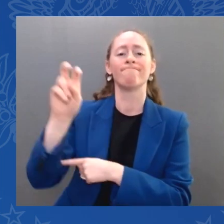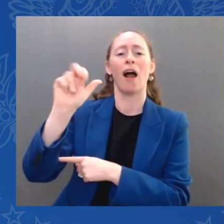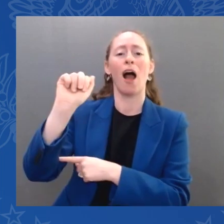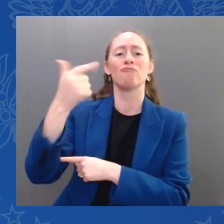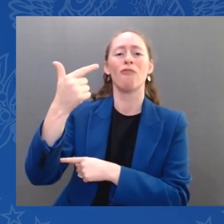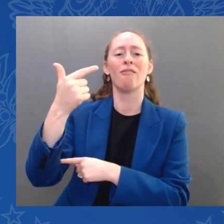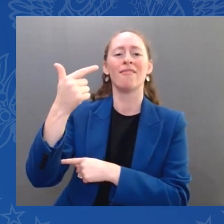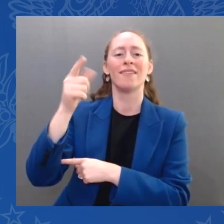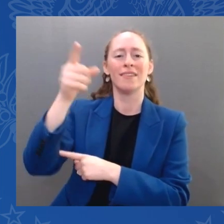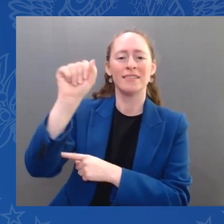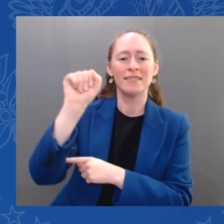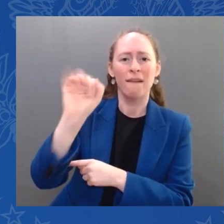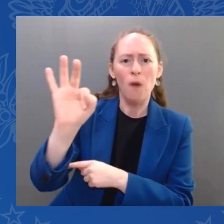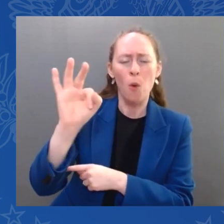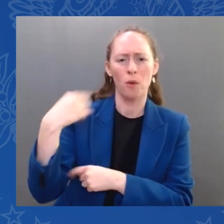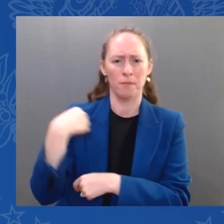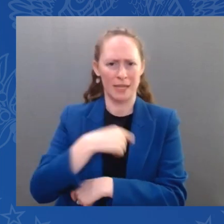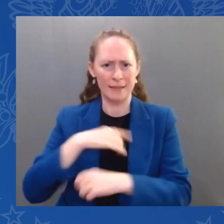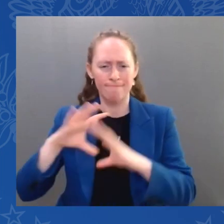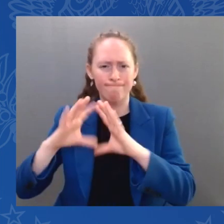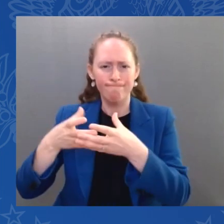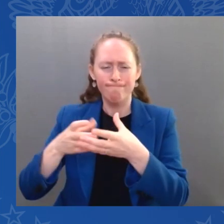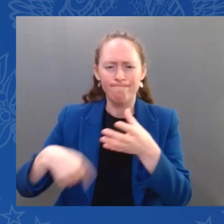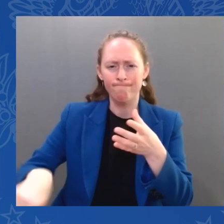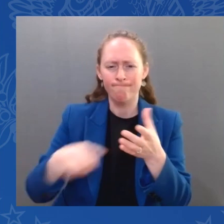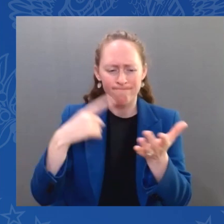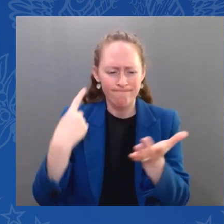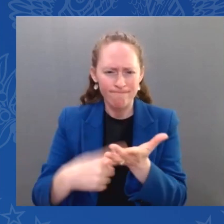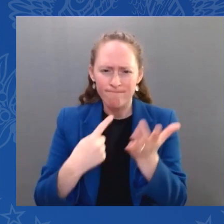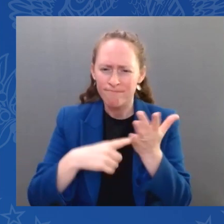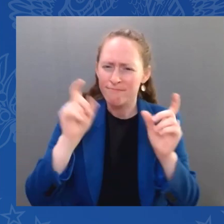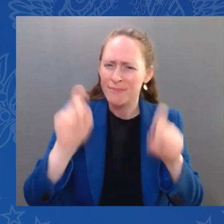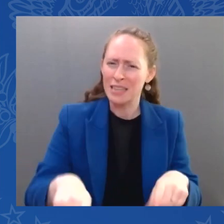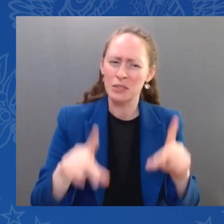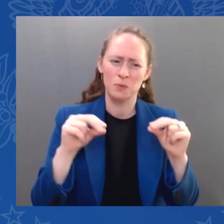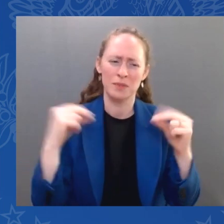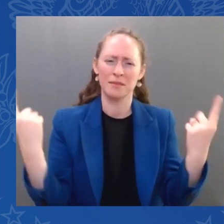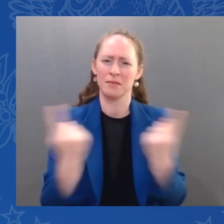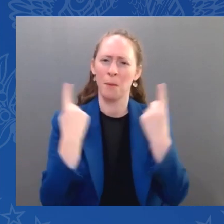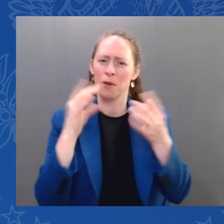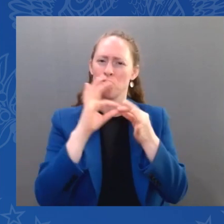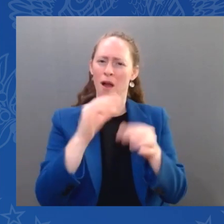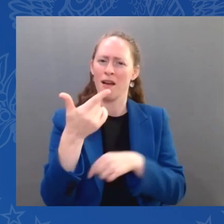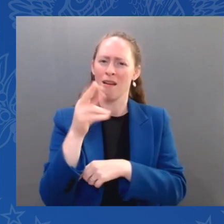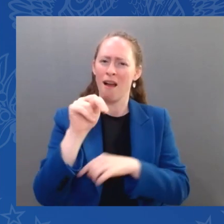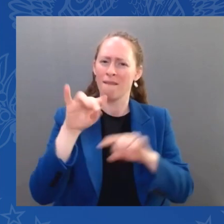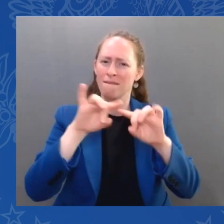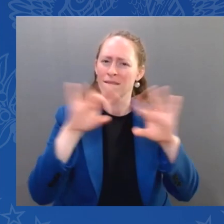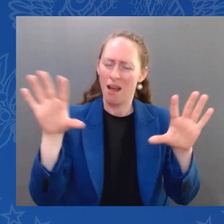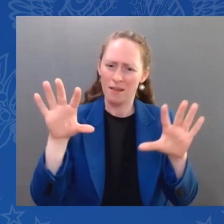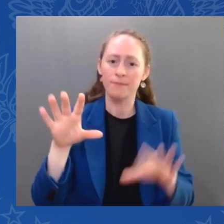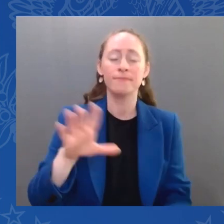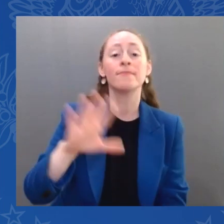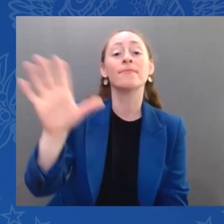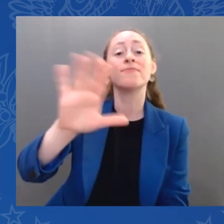where our office worked closely with the California Bureau of Firearms to investigate and seize firearms